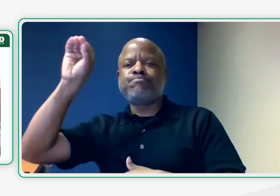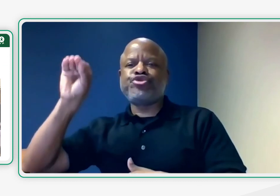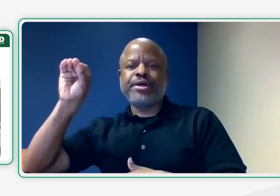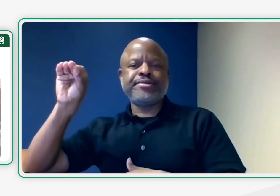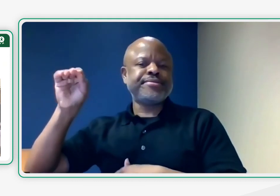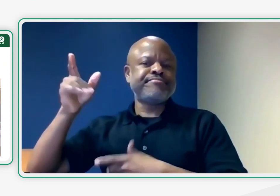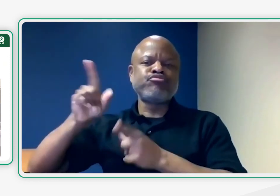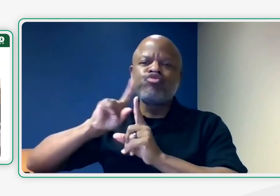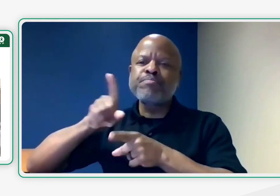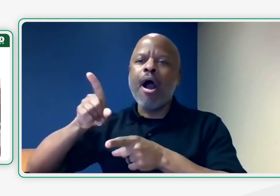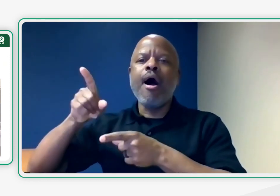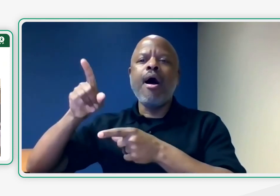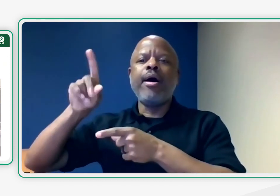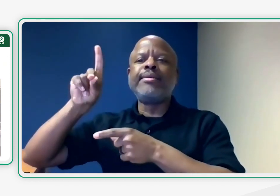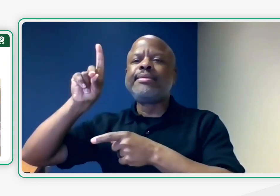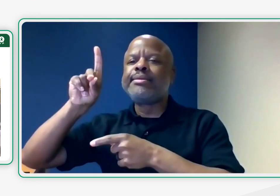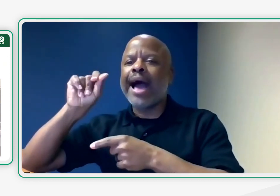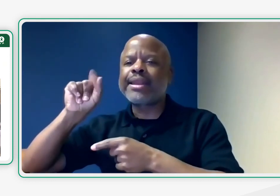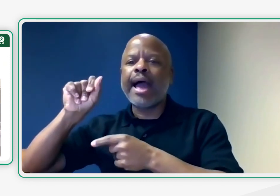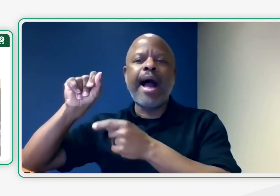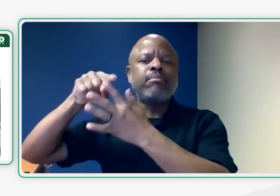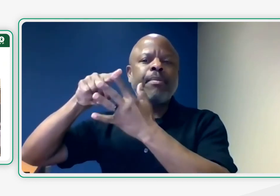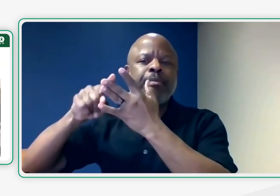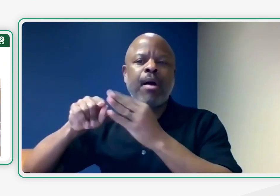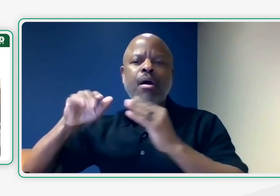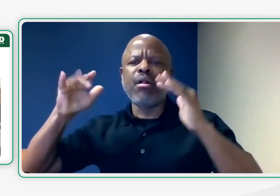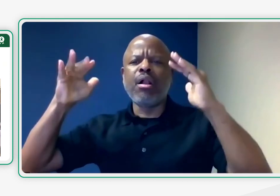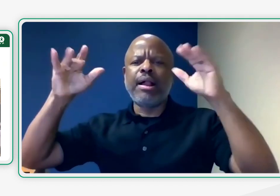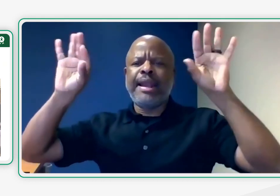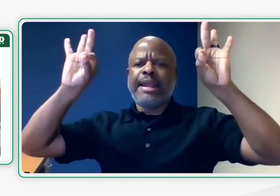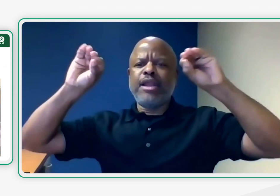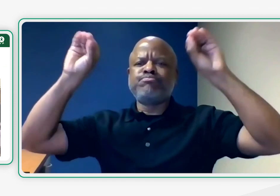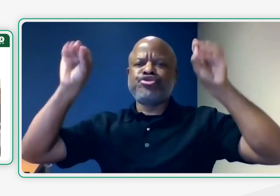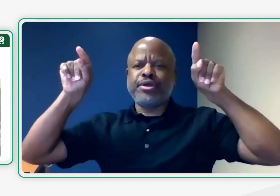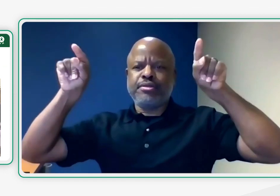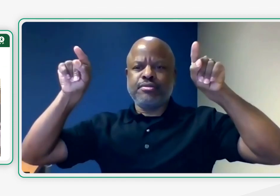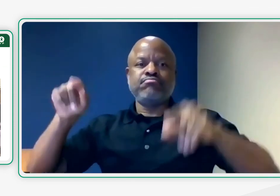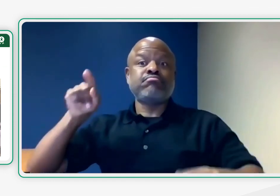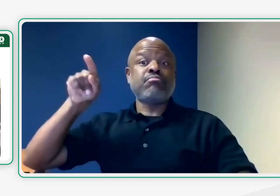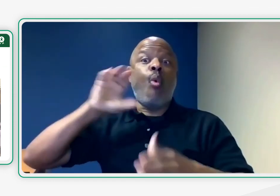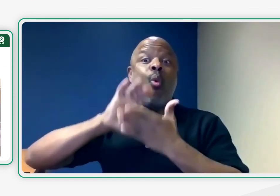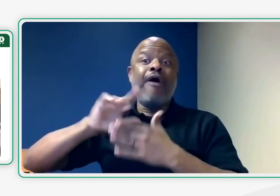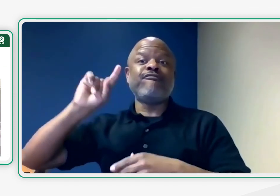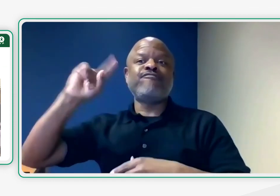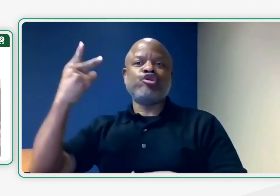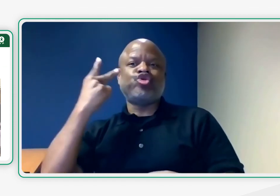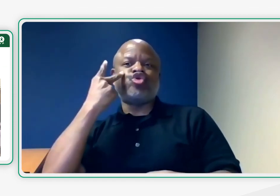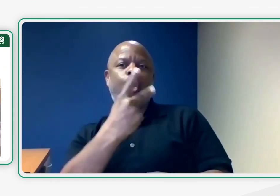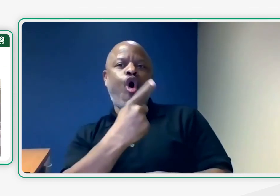Until we found that we had a 90% match on our responses, all that data, and everything. 90%